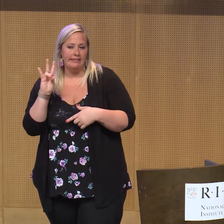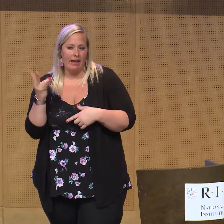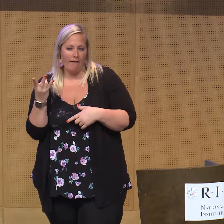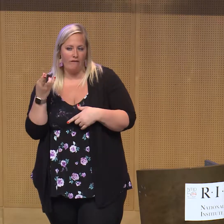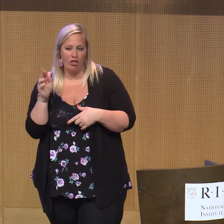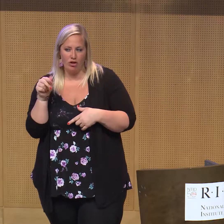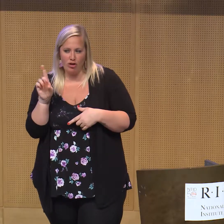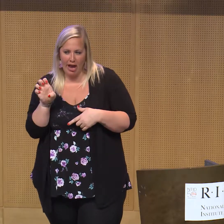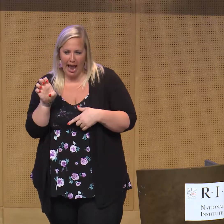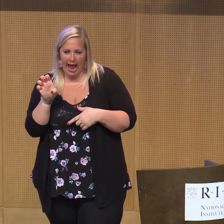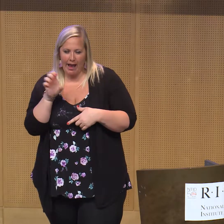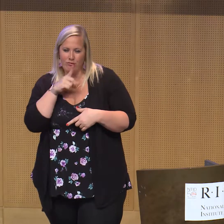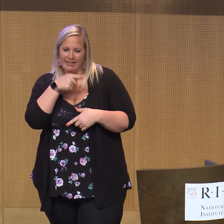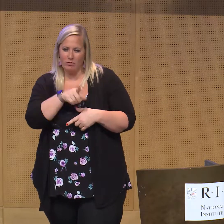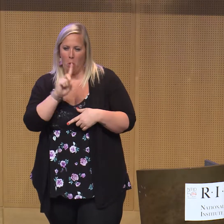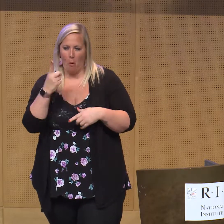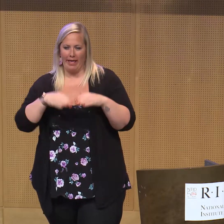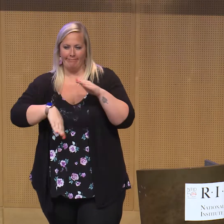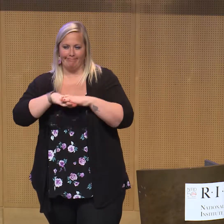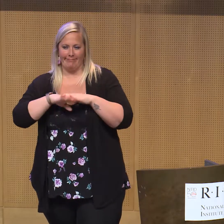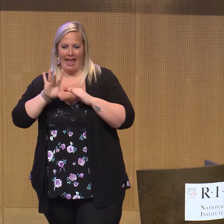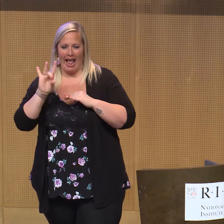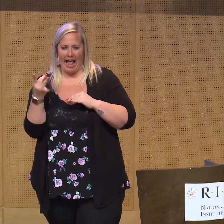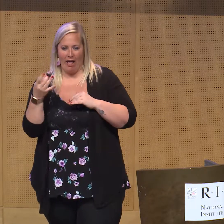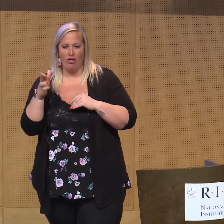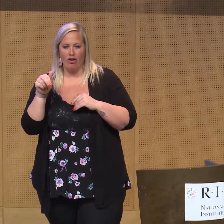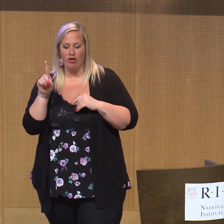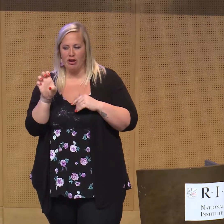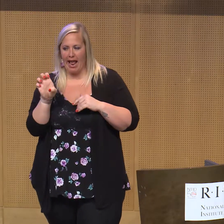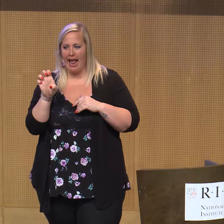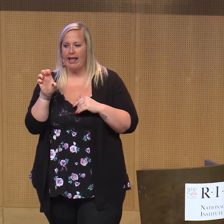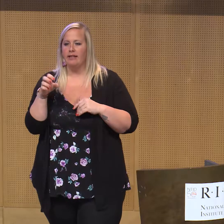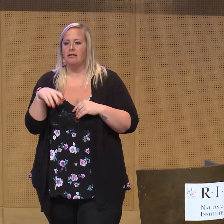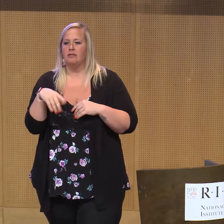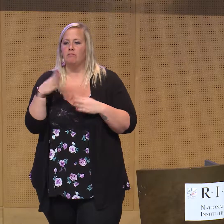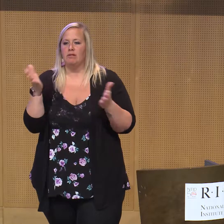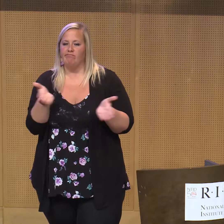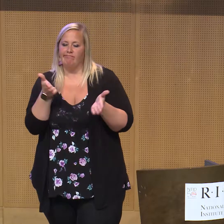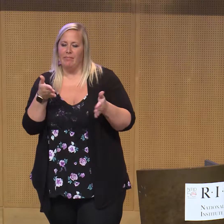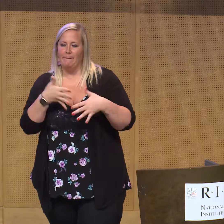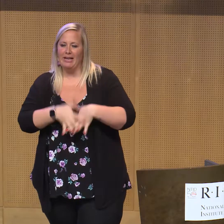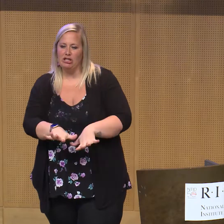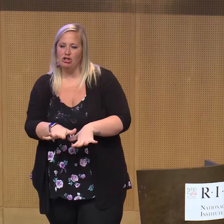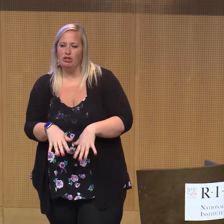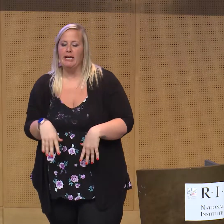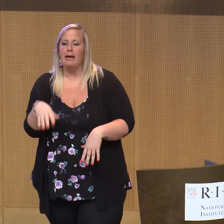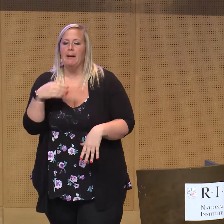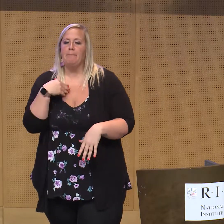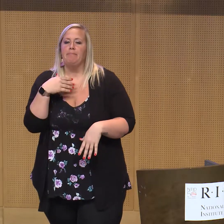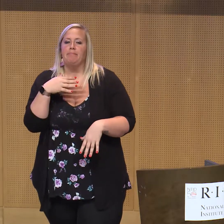I had speech therapy until about 7th grade because that school went to 8th grade,